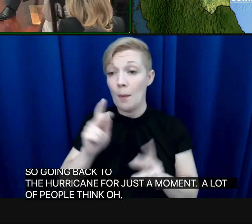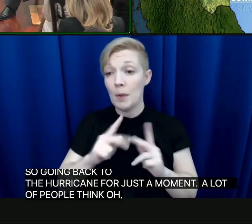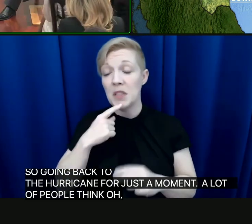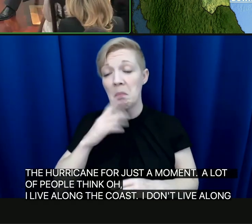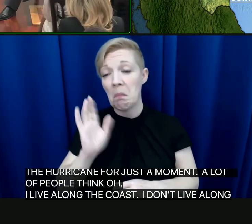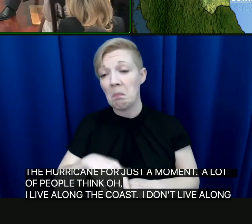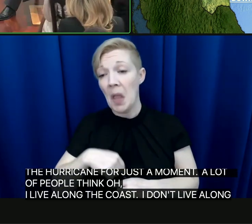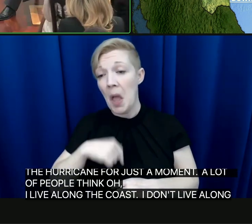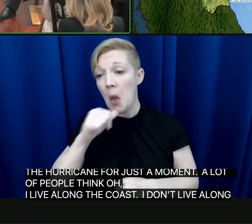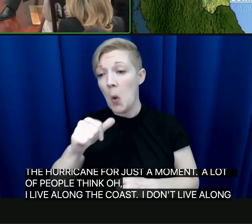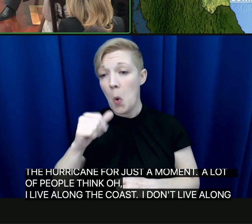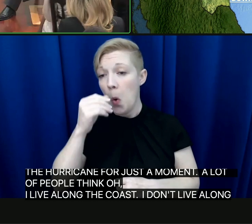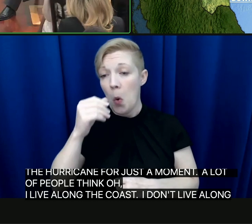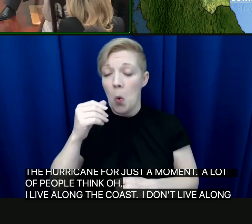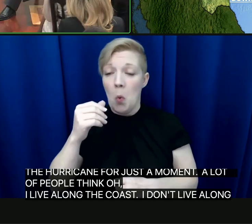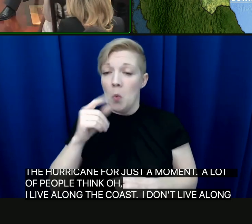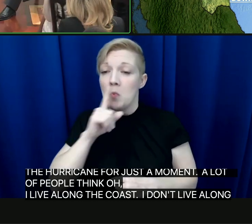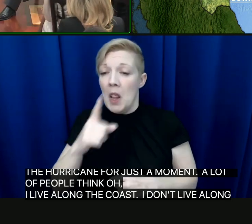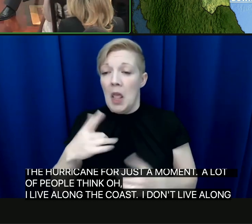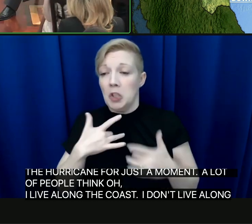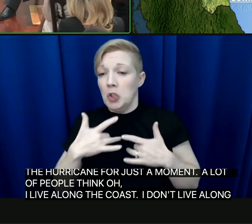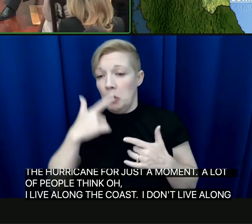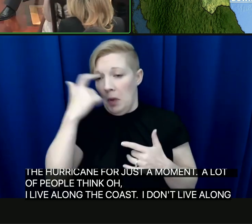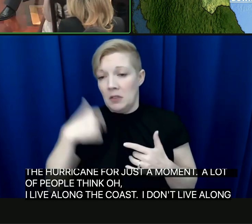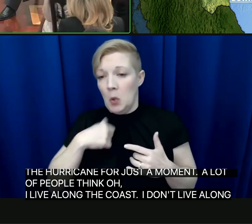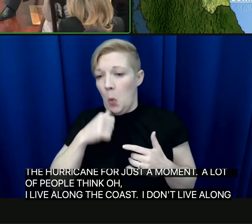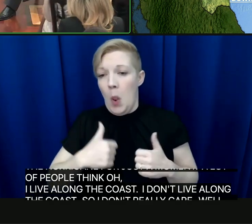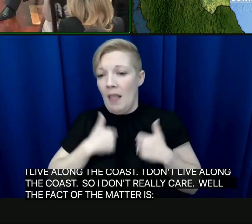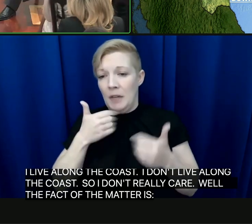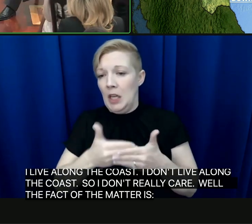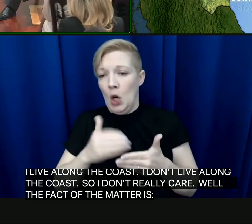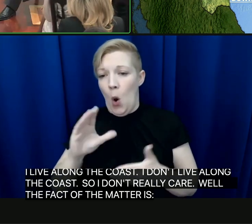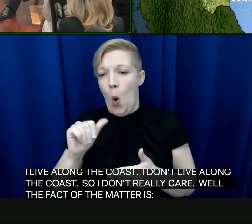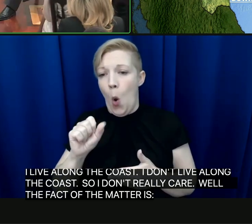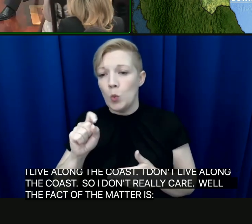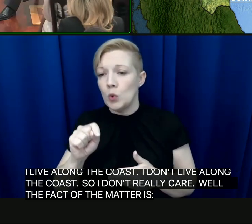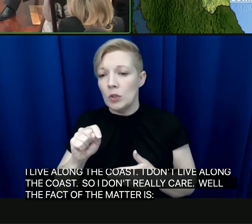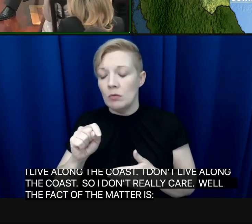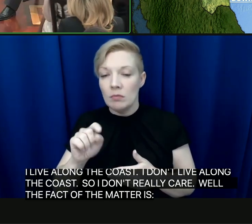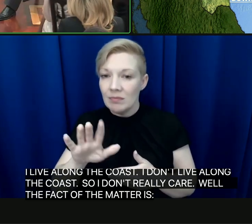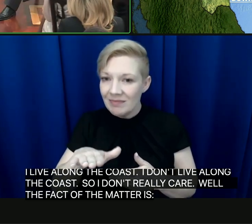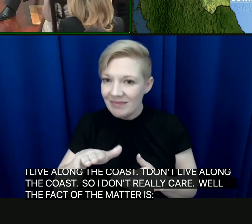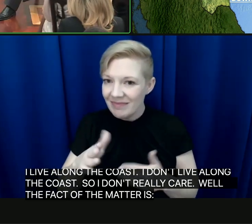Well, the fact of the matter is, these hurricanes now, because in their post tropical life